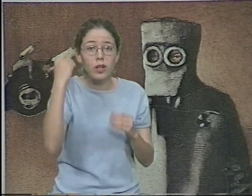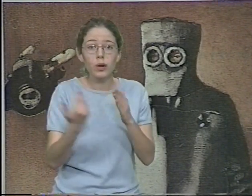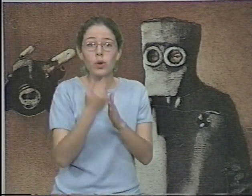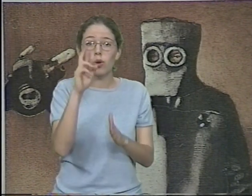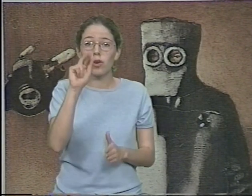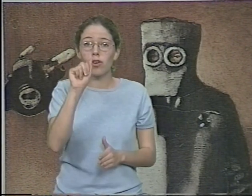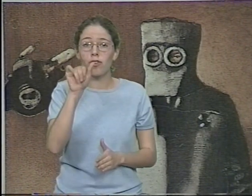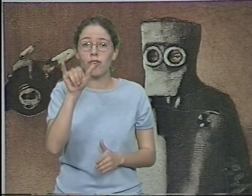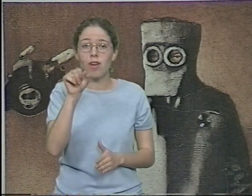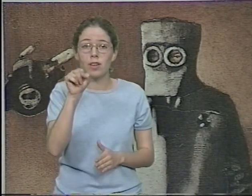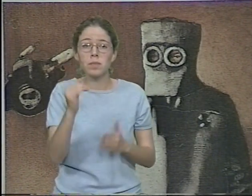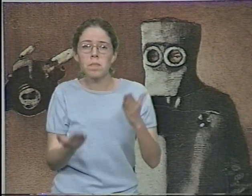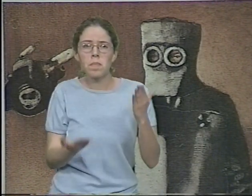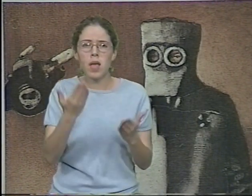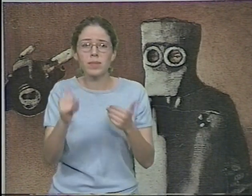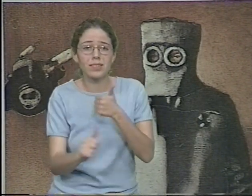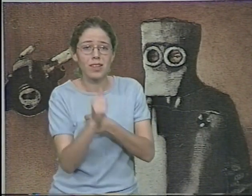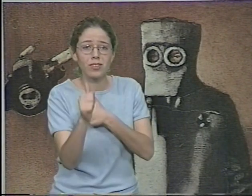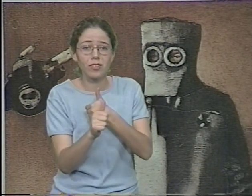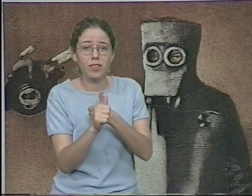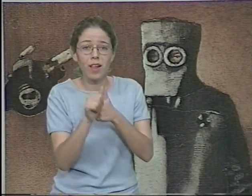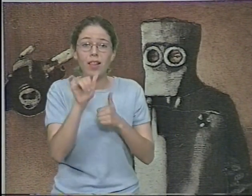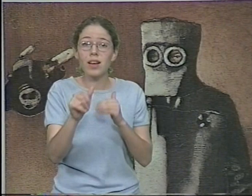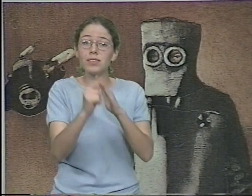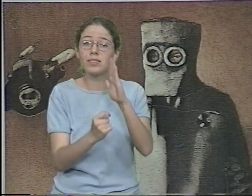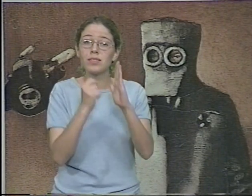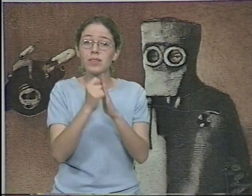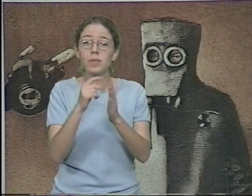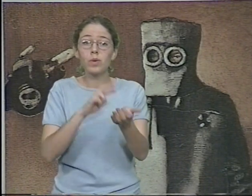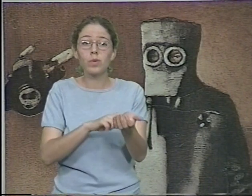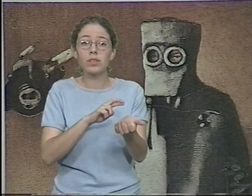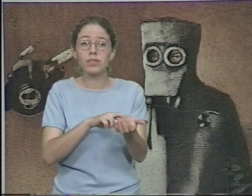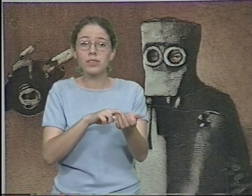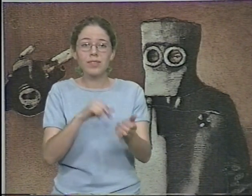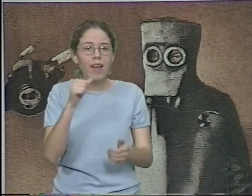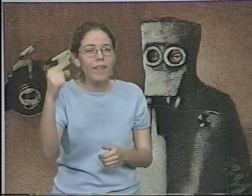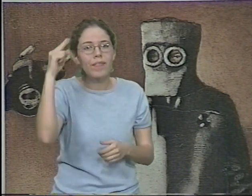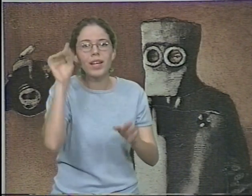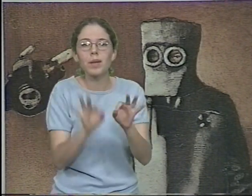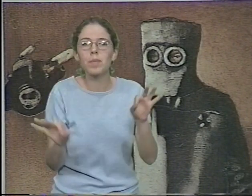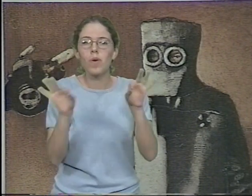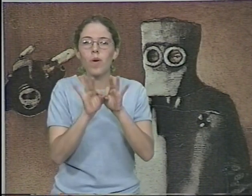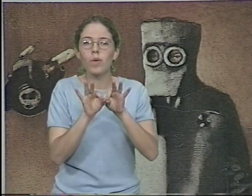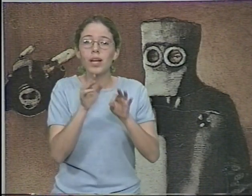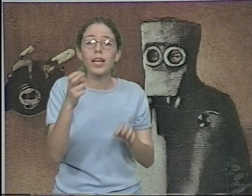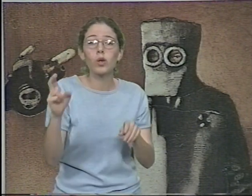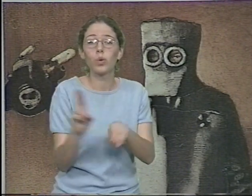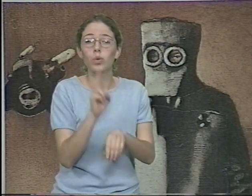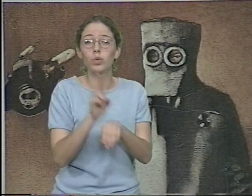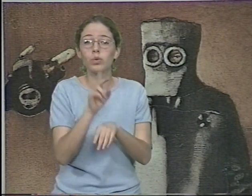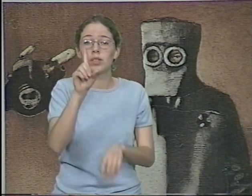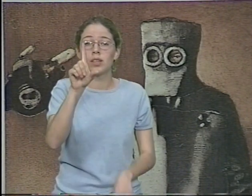No one had thought the new rays might be dangerous. Without realizing its importance, Wilhelm had